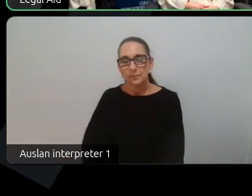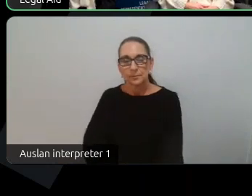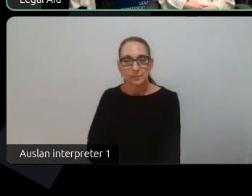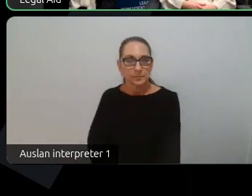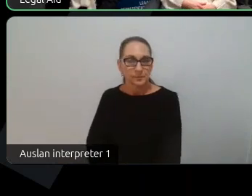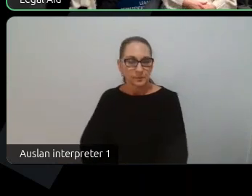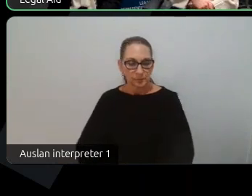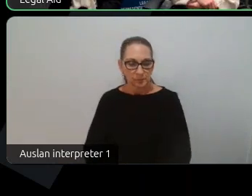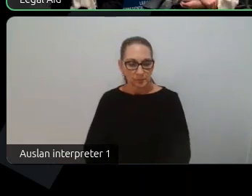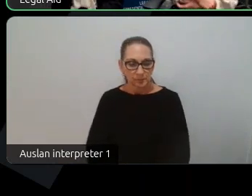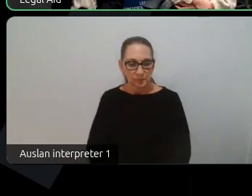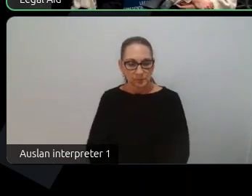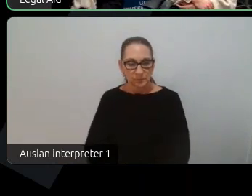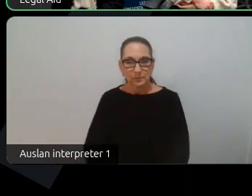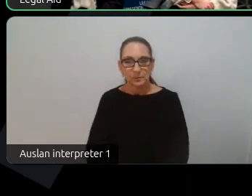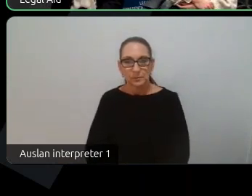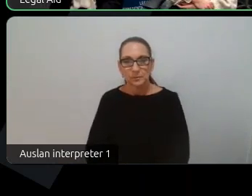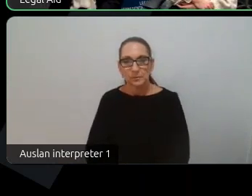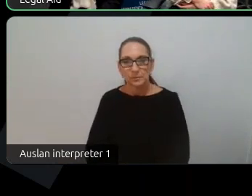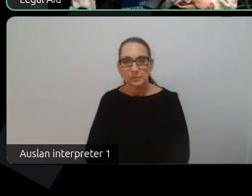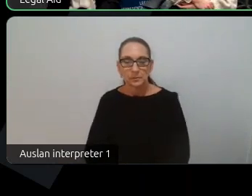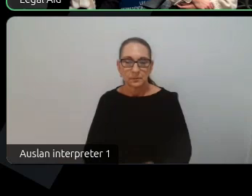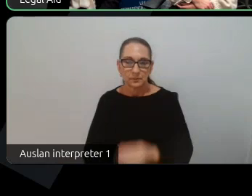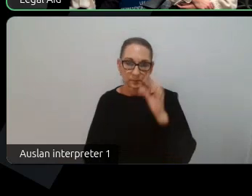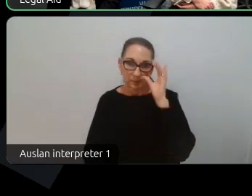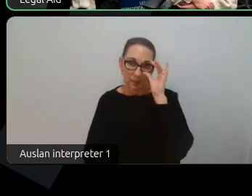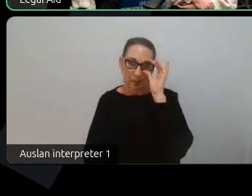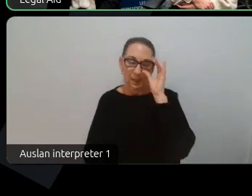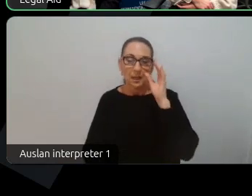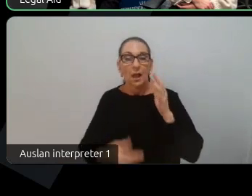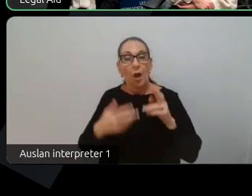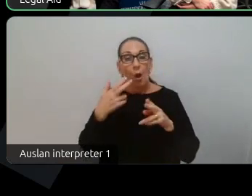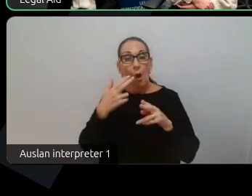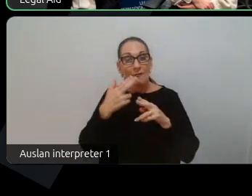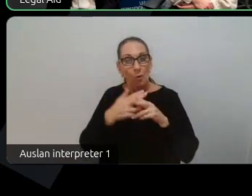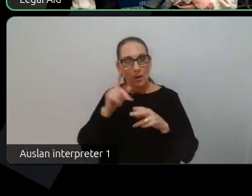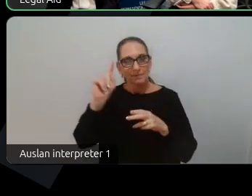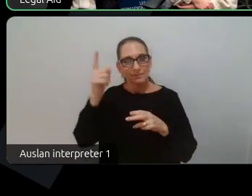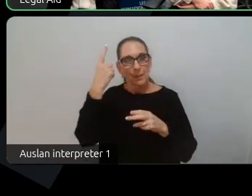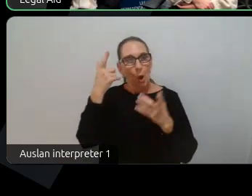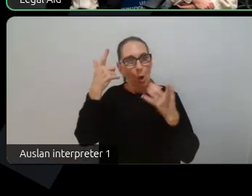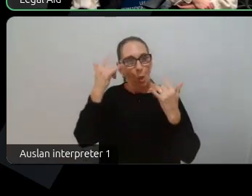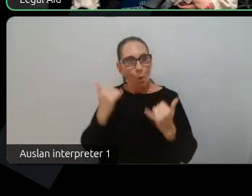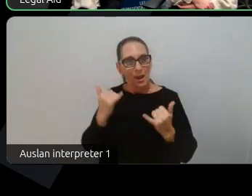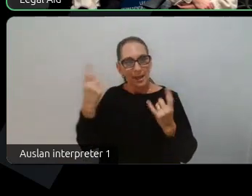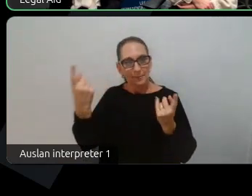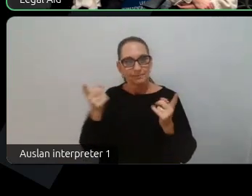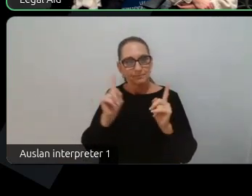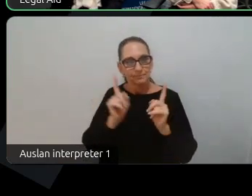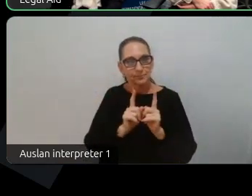So getting a lawyer for your case, having a lawyer appointed to represent you in your